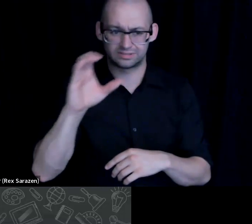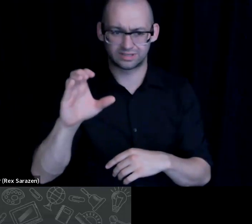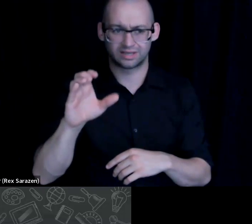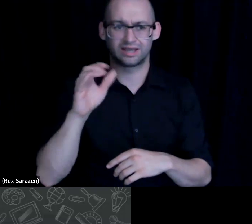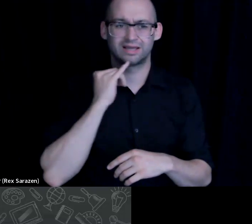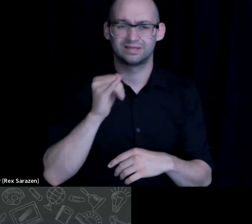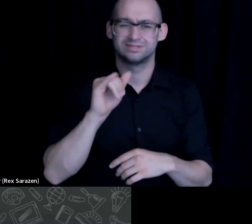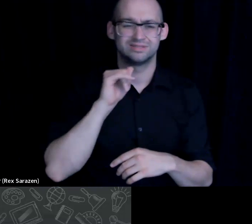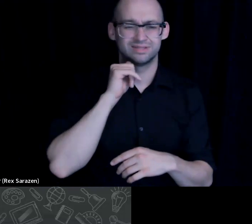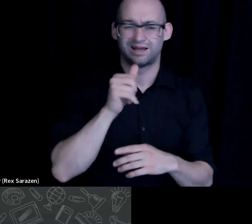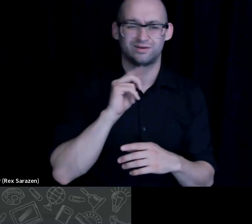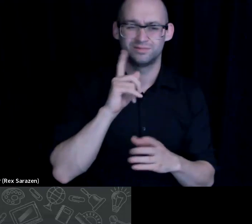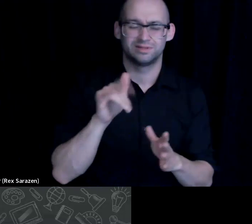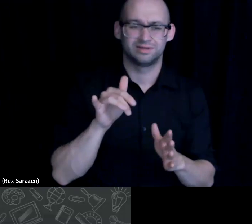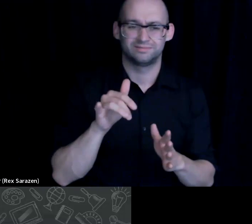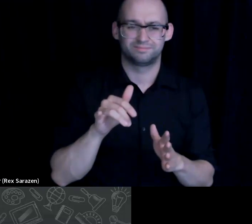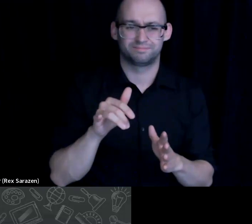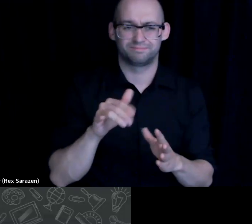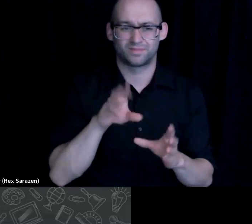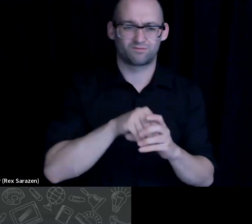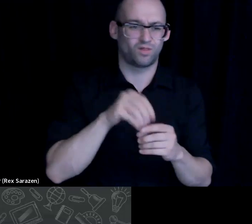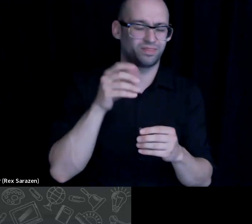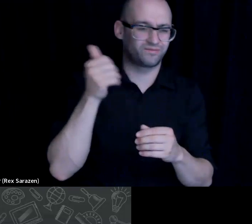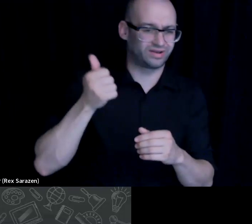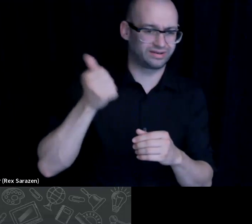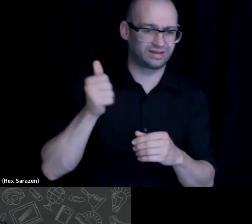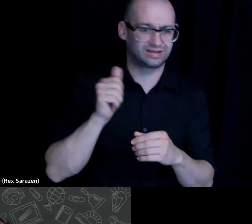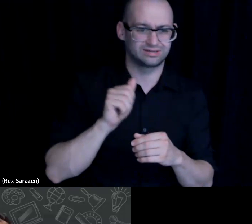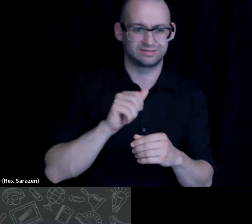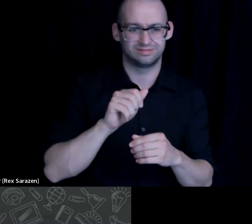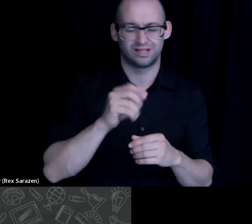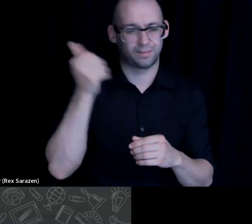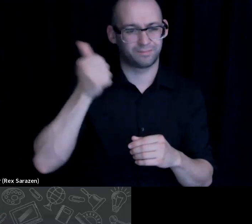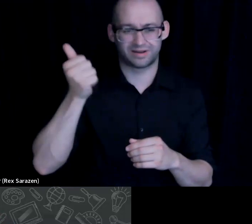not necessarily has the funding going to where it is needed most in our communities and our